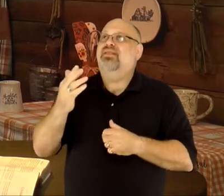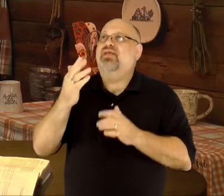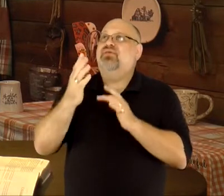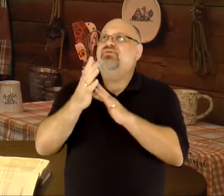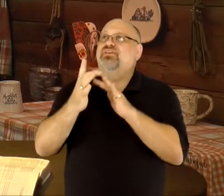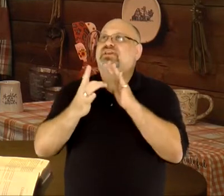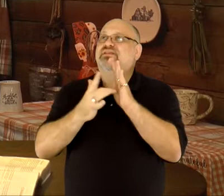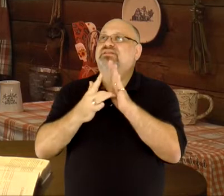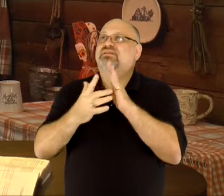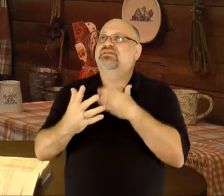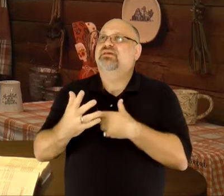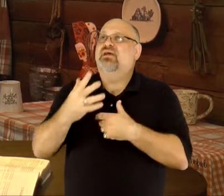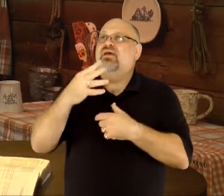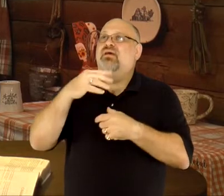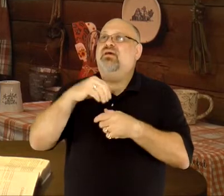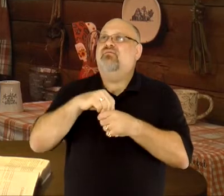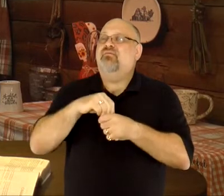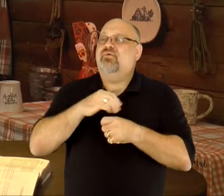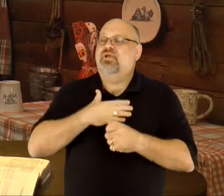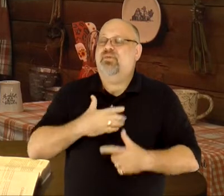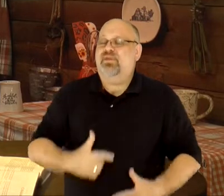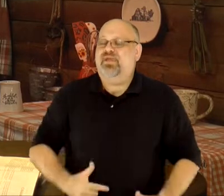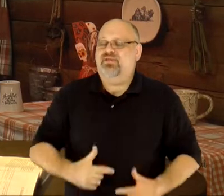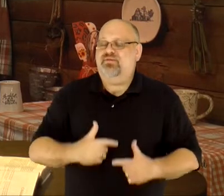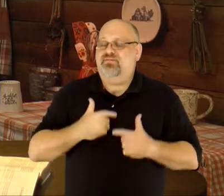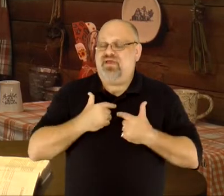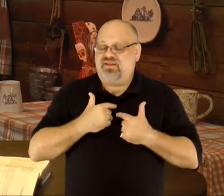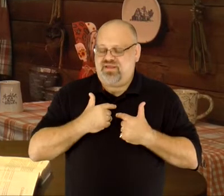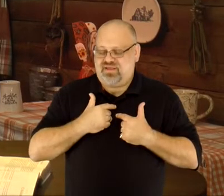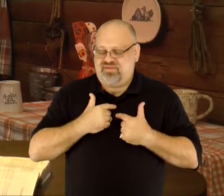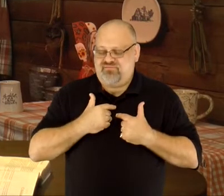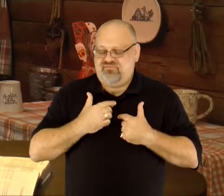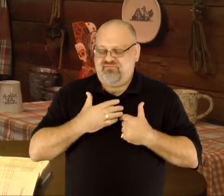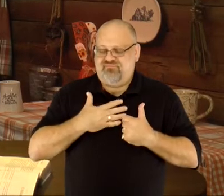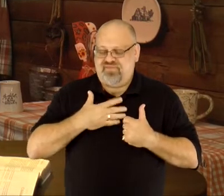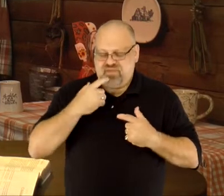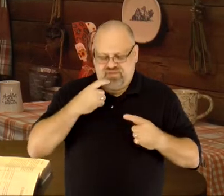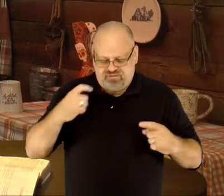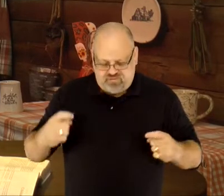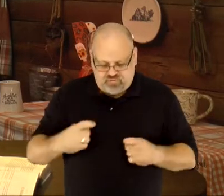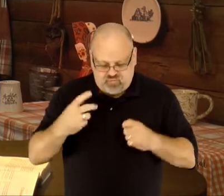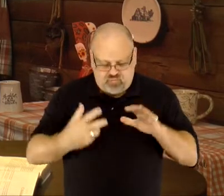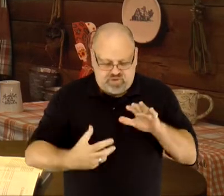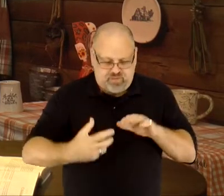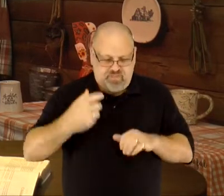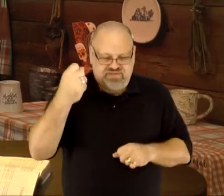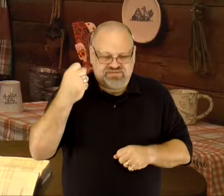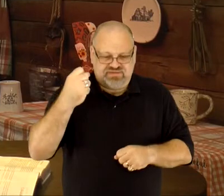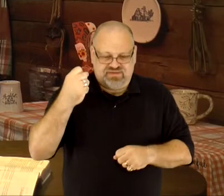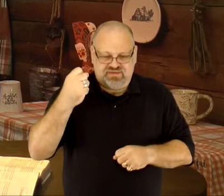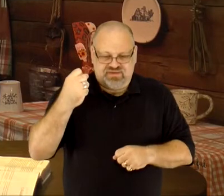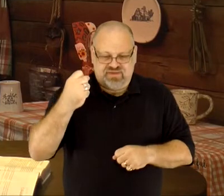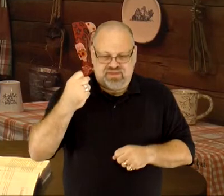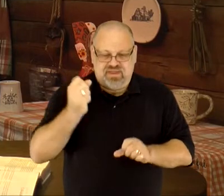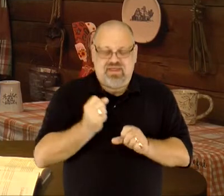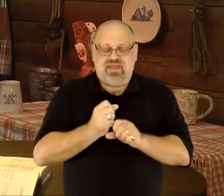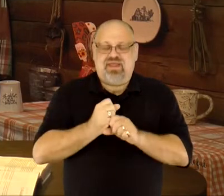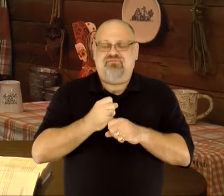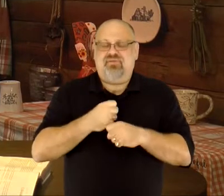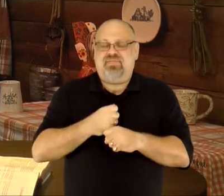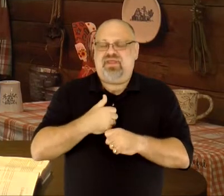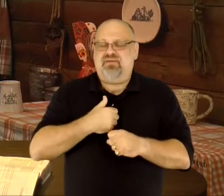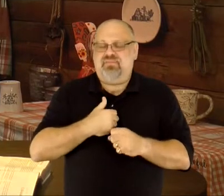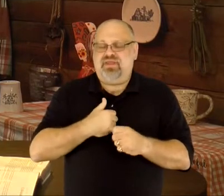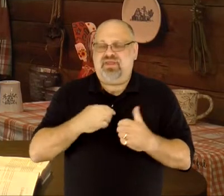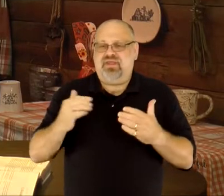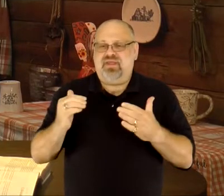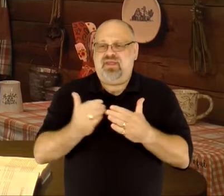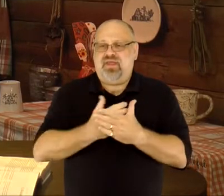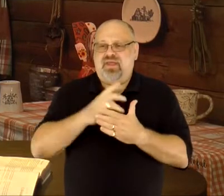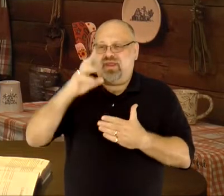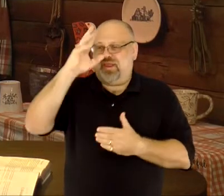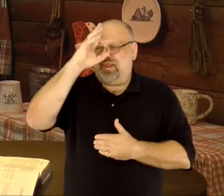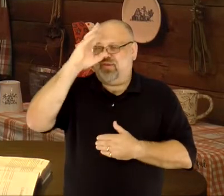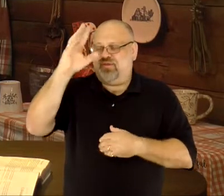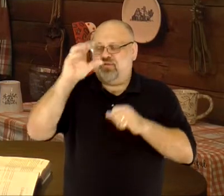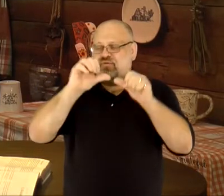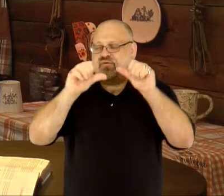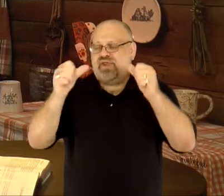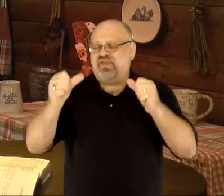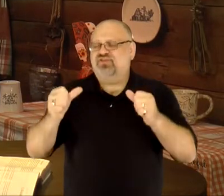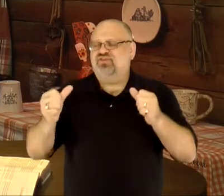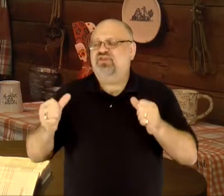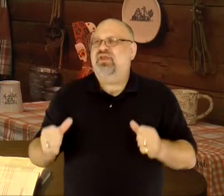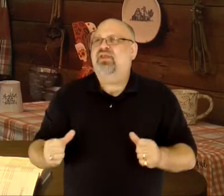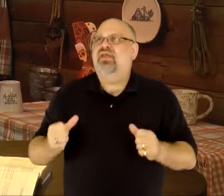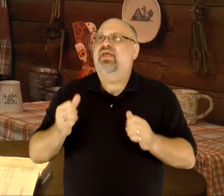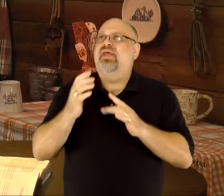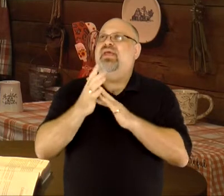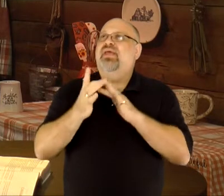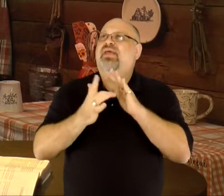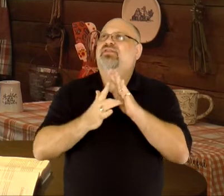Thank You Jesus...for coming into my life...for taking away my sin...and for making me...a new creation...